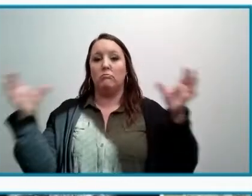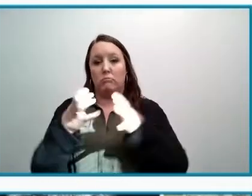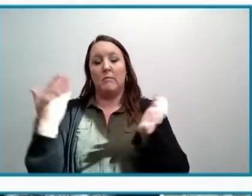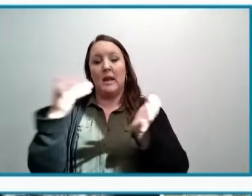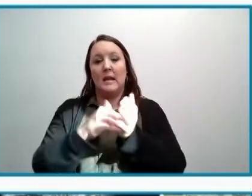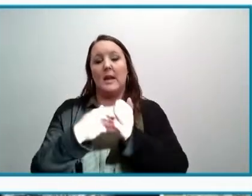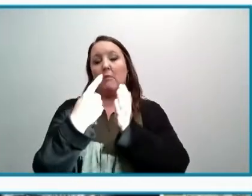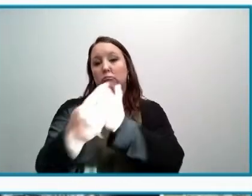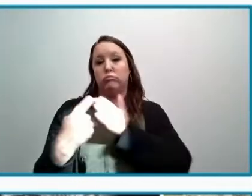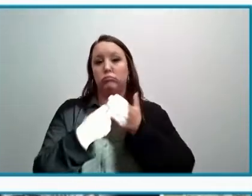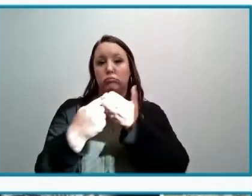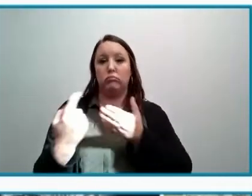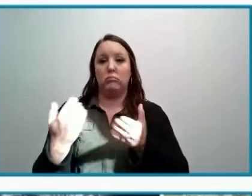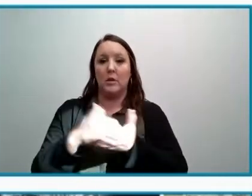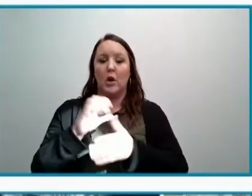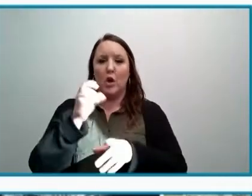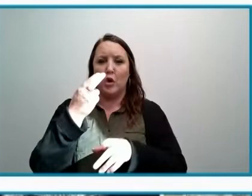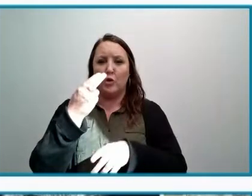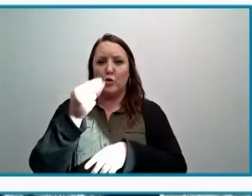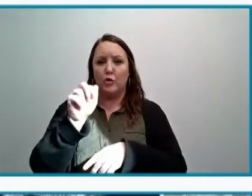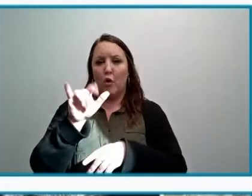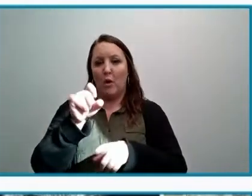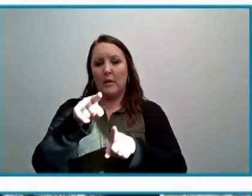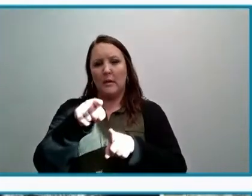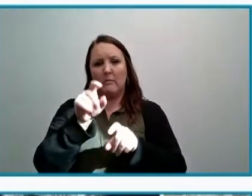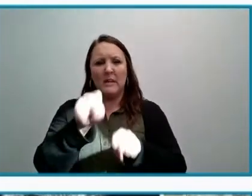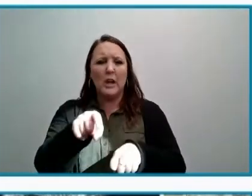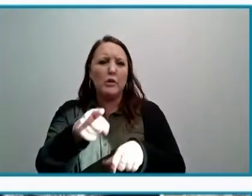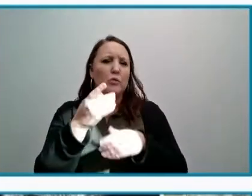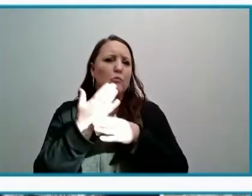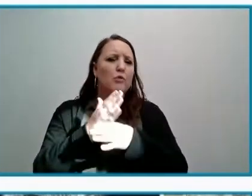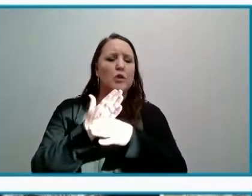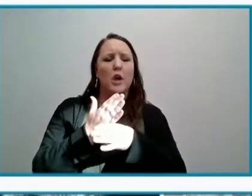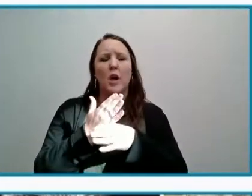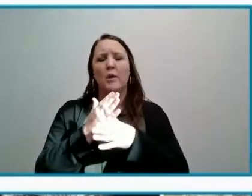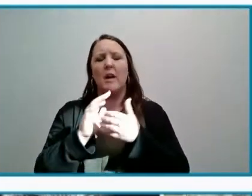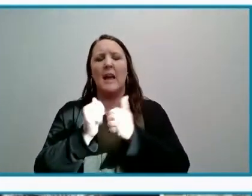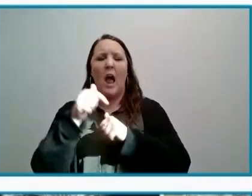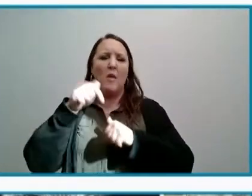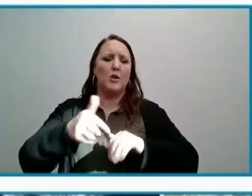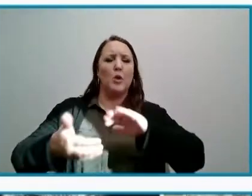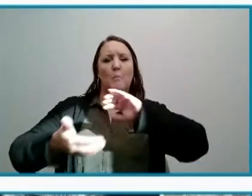if you can share in what ways does this partnership help to shape the way you talk about the work?